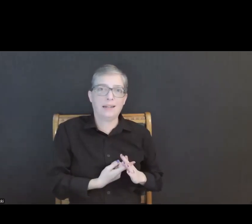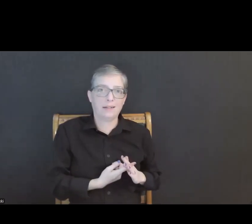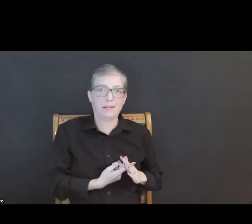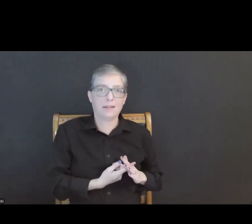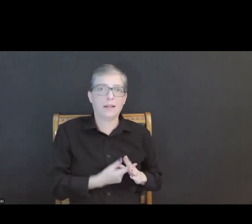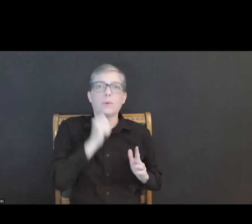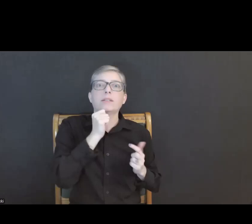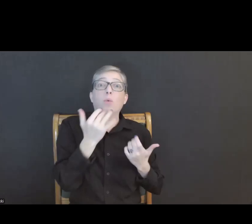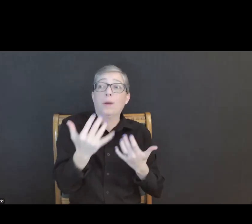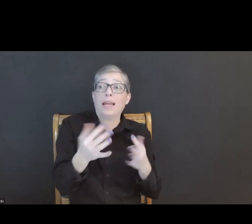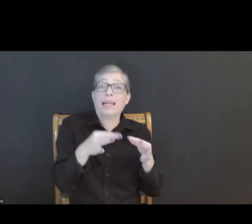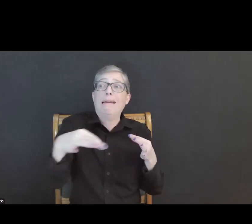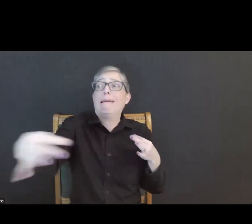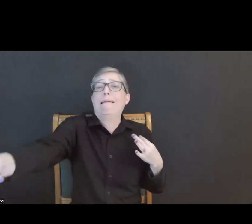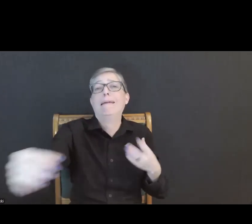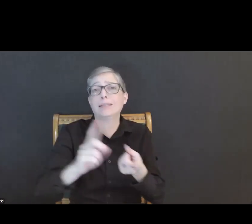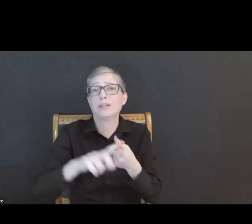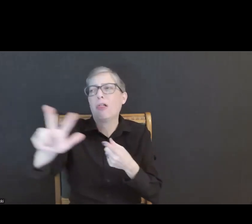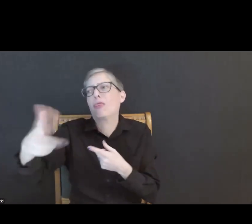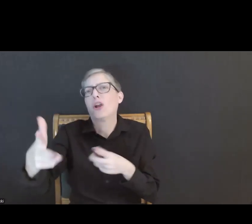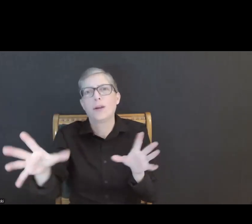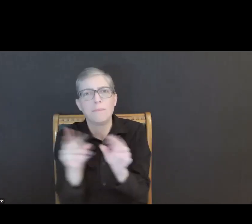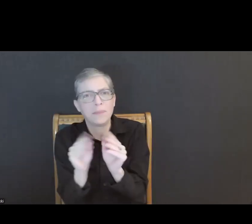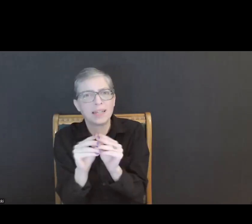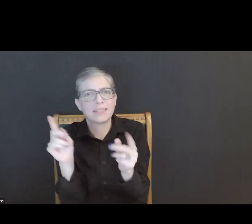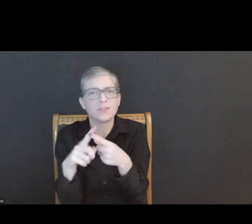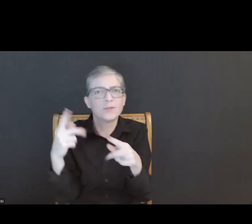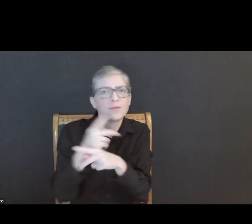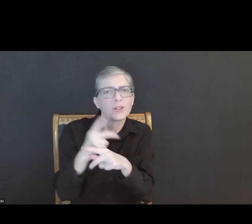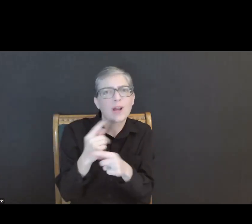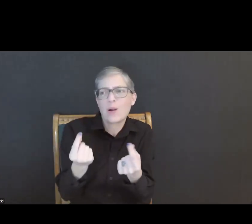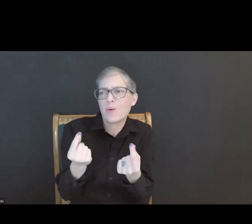makes you tick what makes you happy um and just kind of really from the beginning introducing